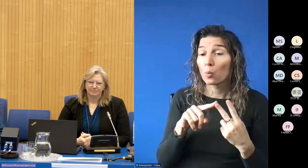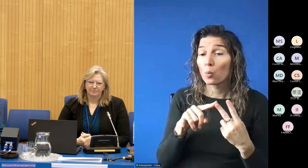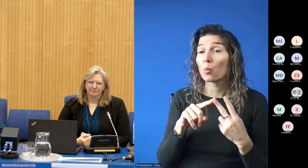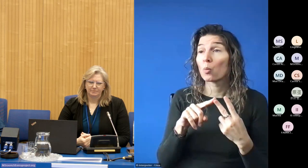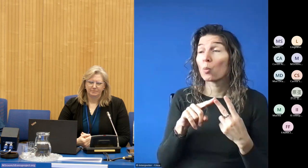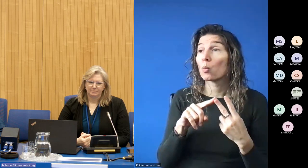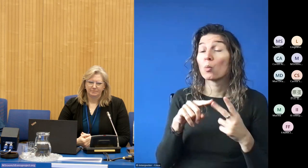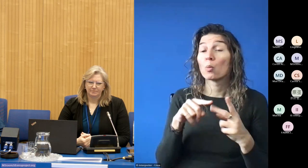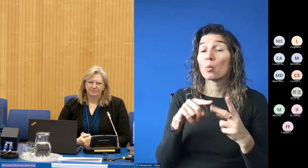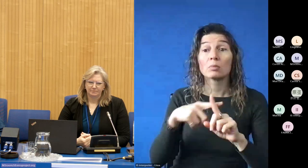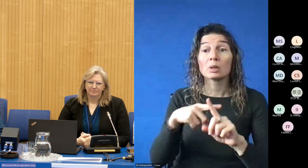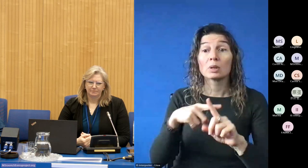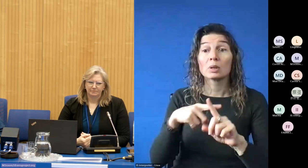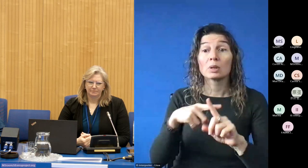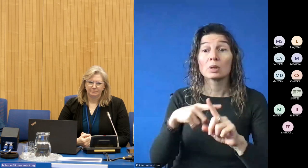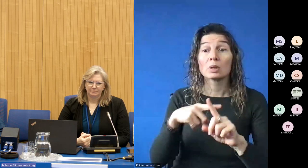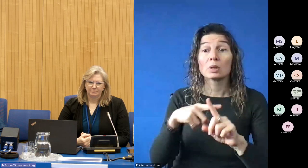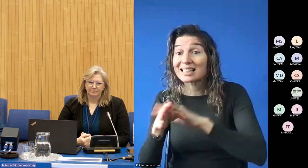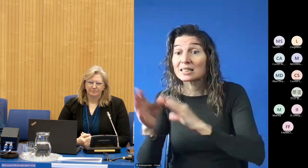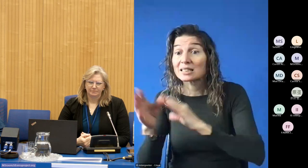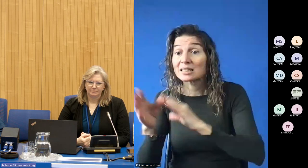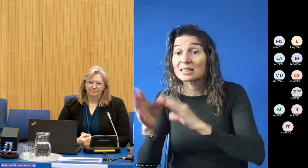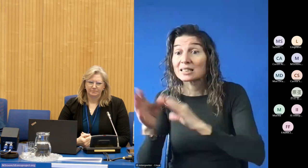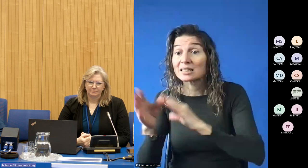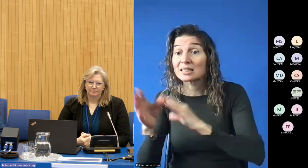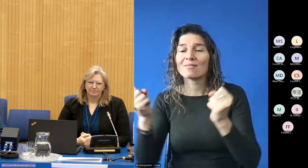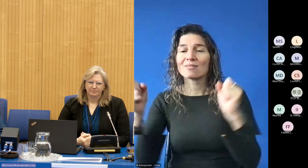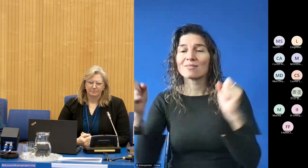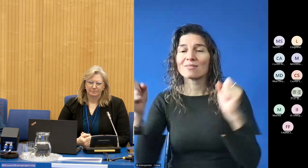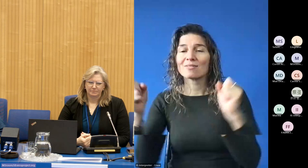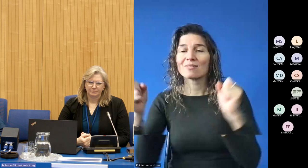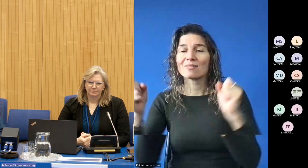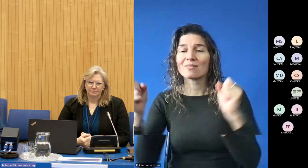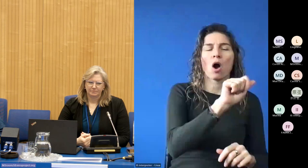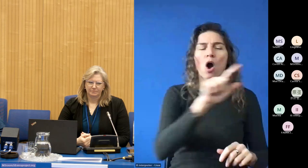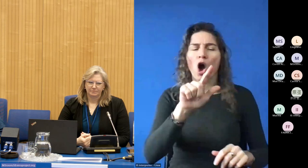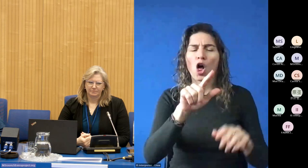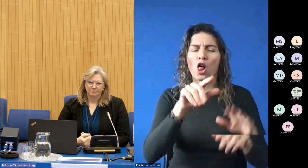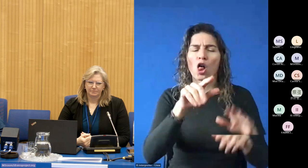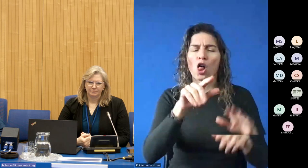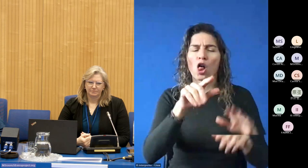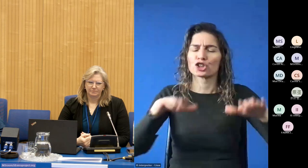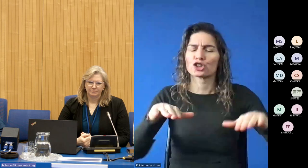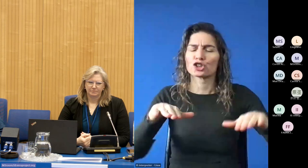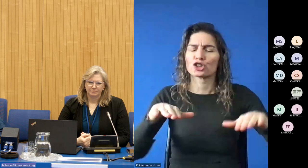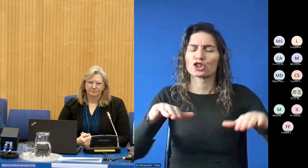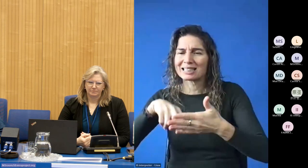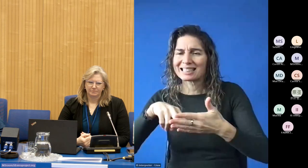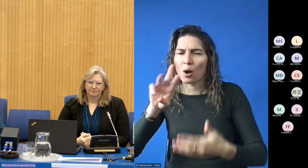you can go to all children reading websites which temporarily forgets that, but if you